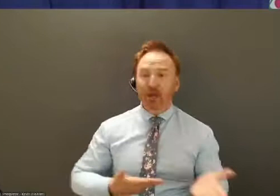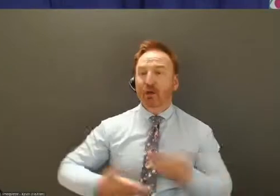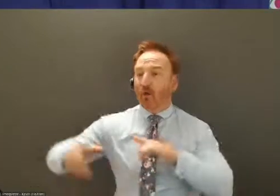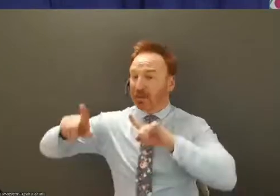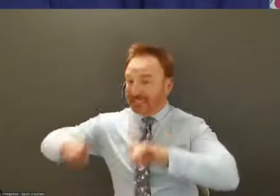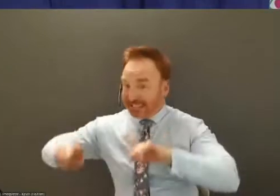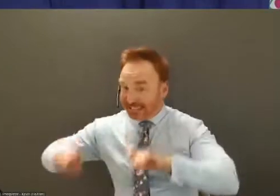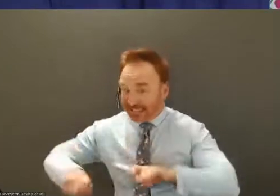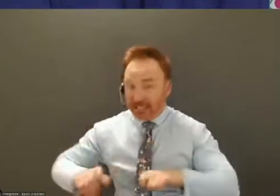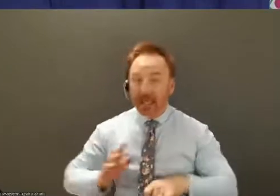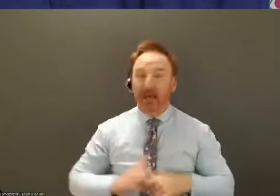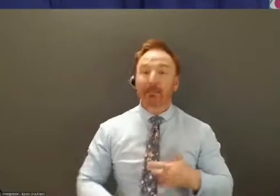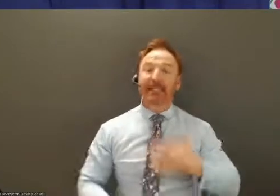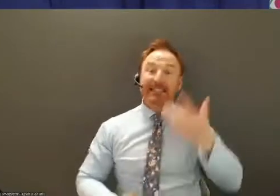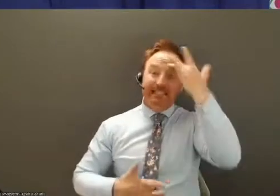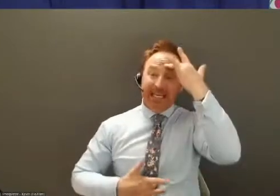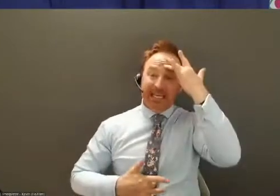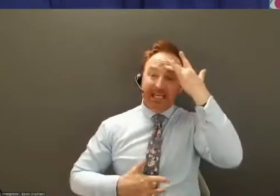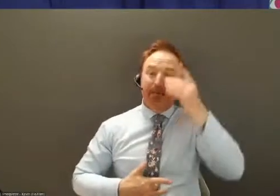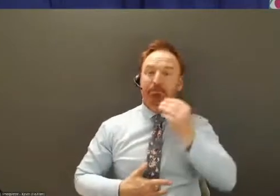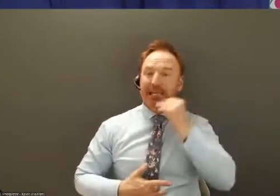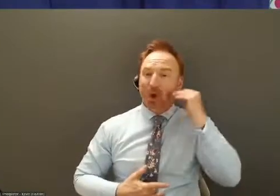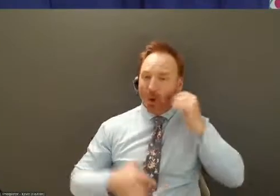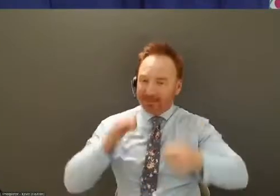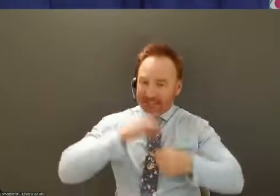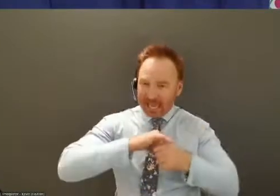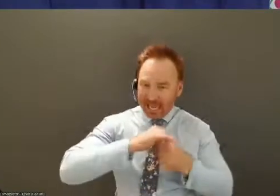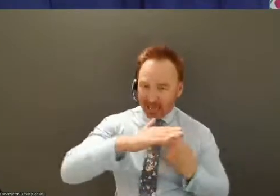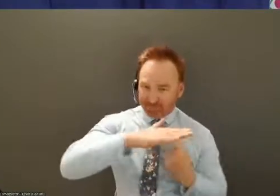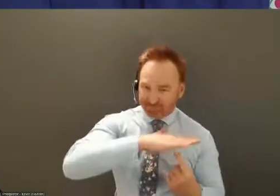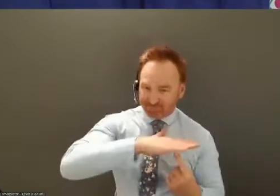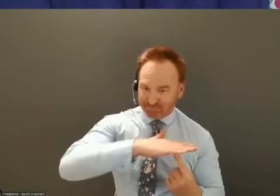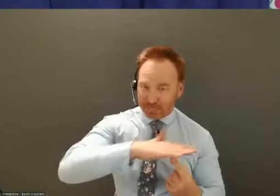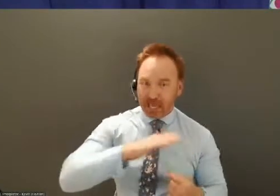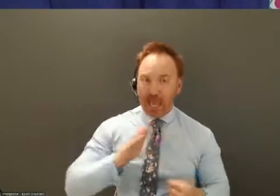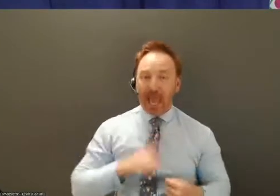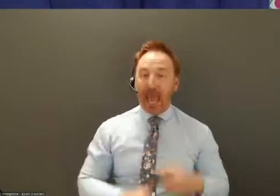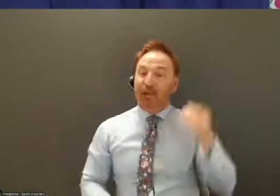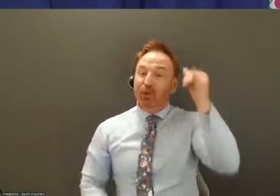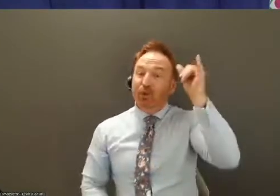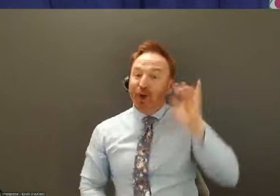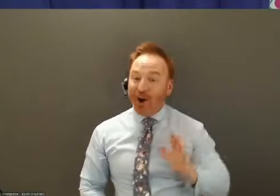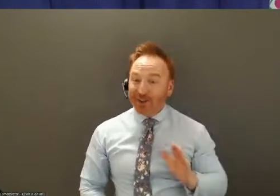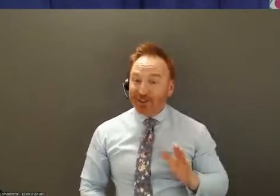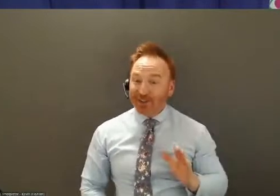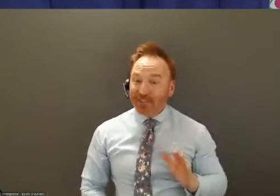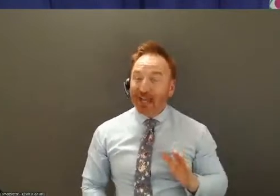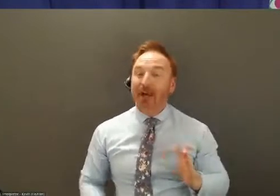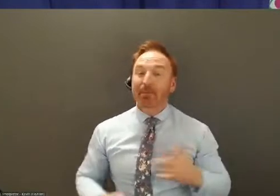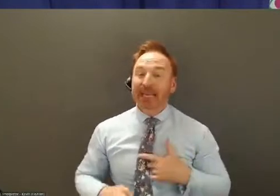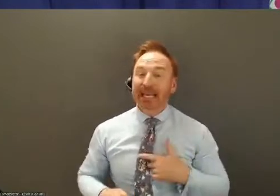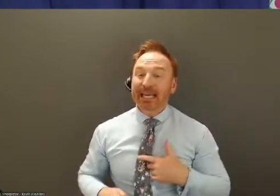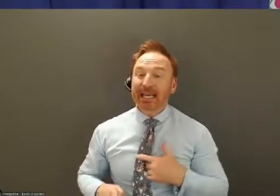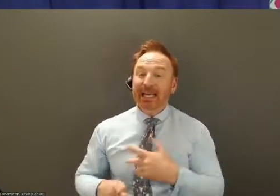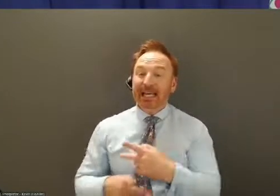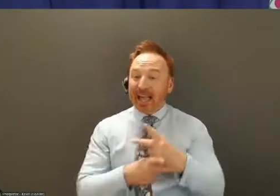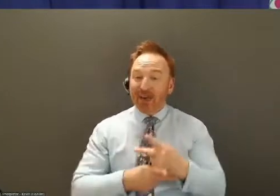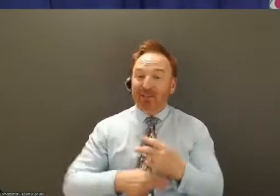we concentrate on containing this outbreak. Asked her risk decreases, and at